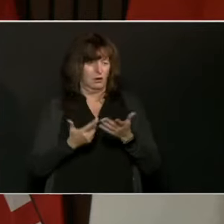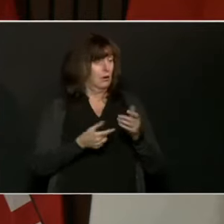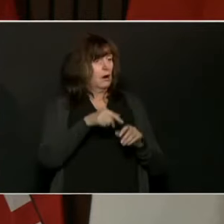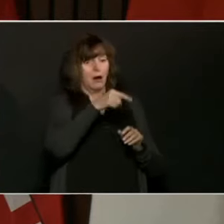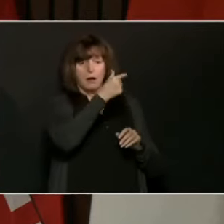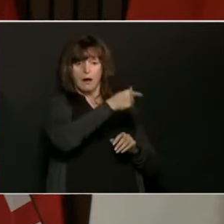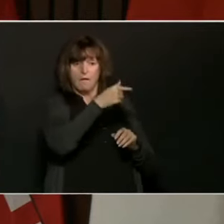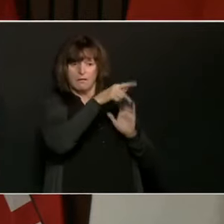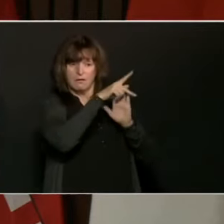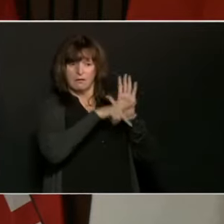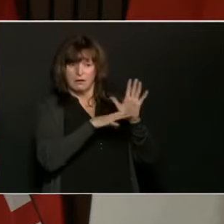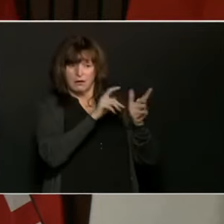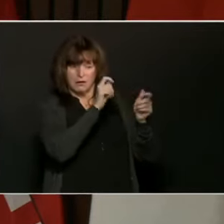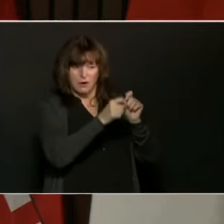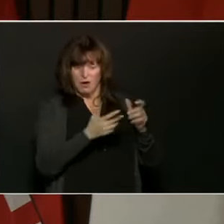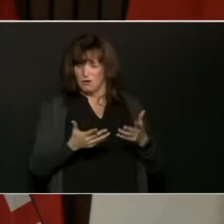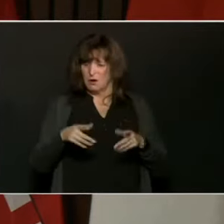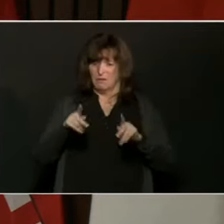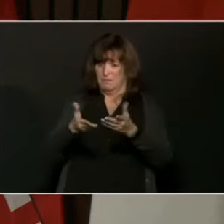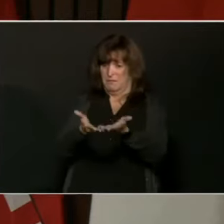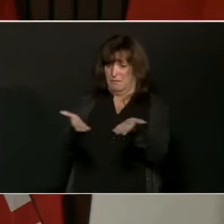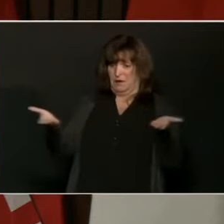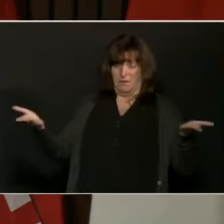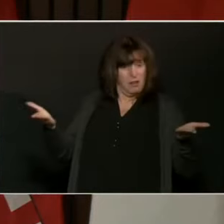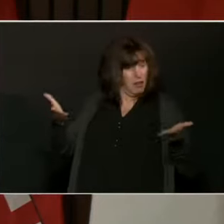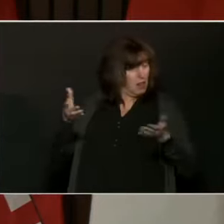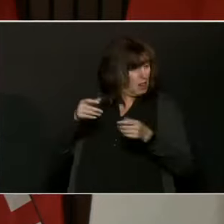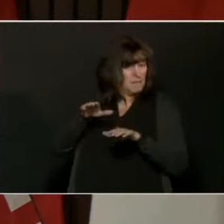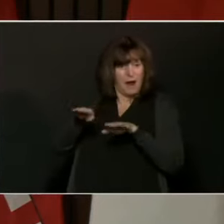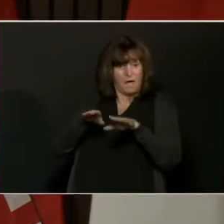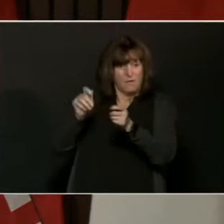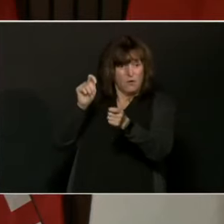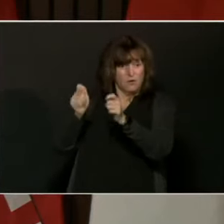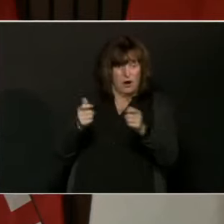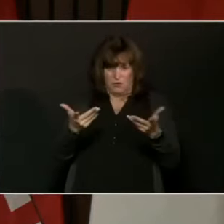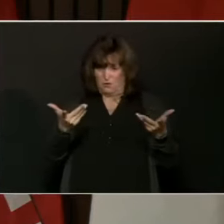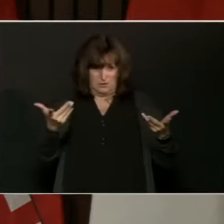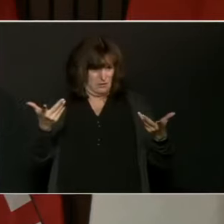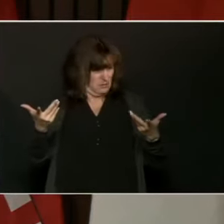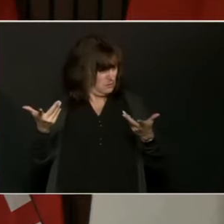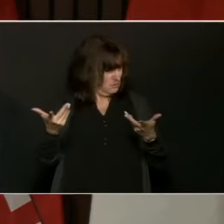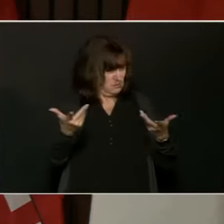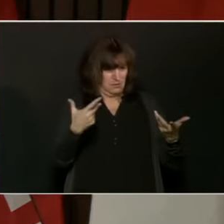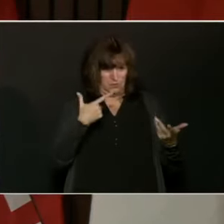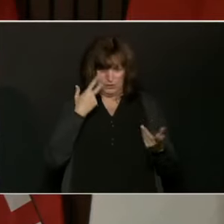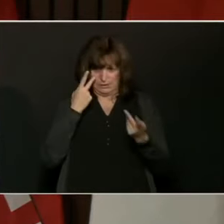MODELLING, THERE ARE CHANGES, THERE'S CHANGES IN POLICY,